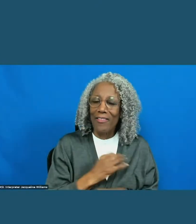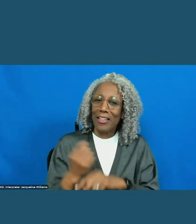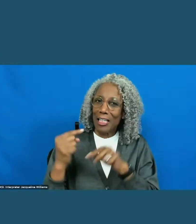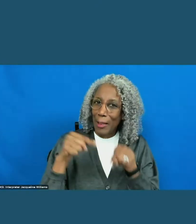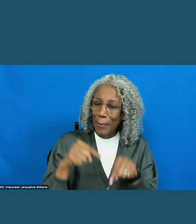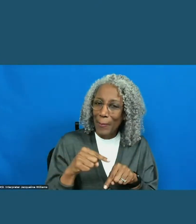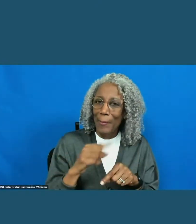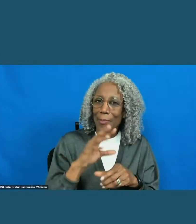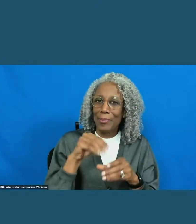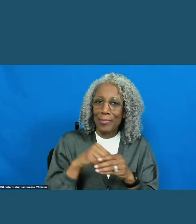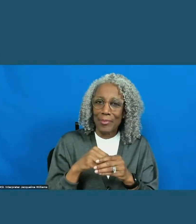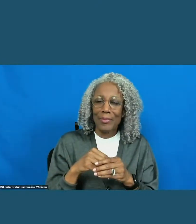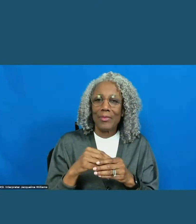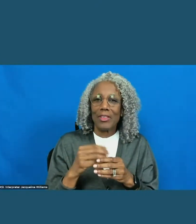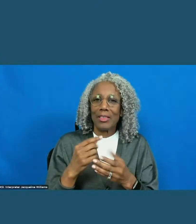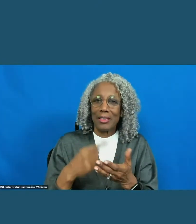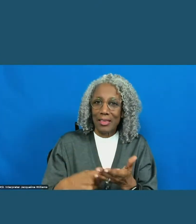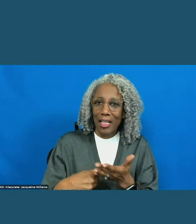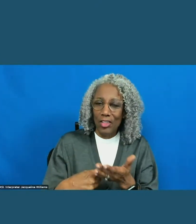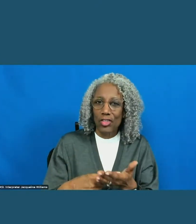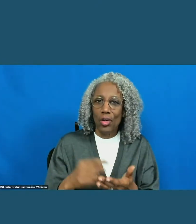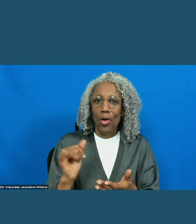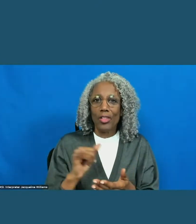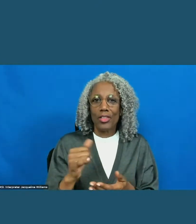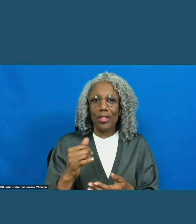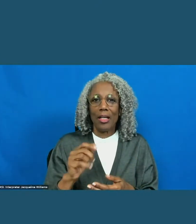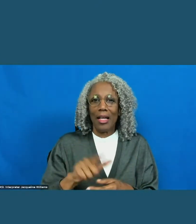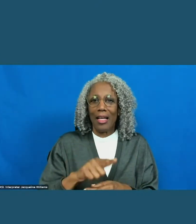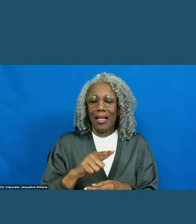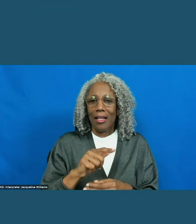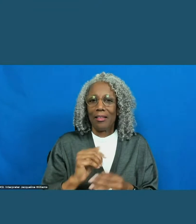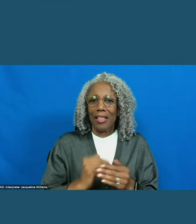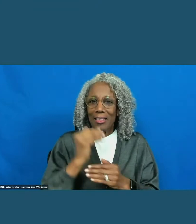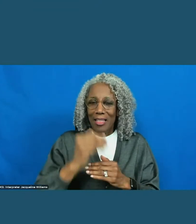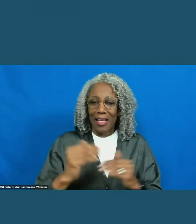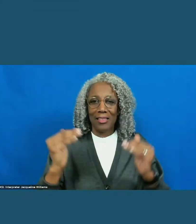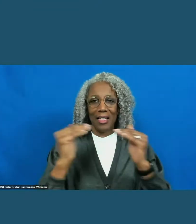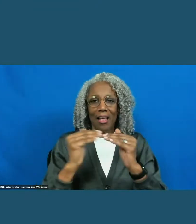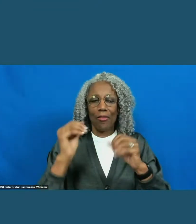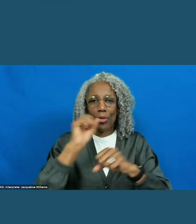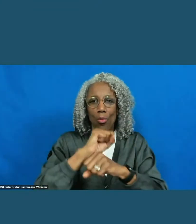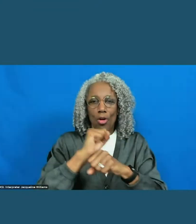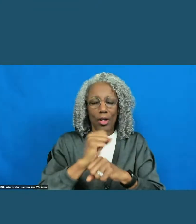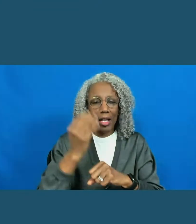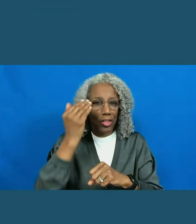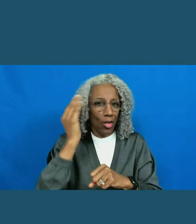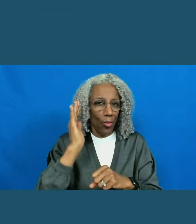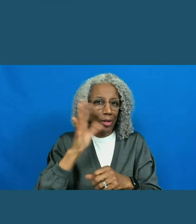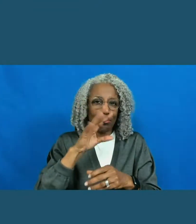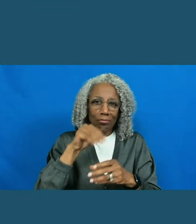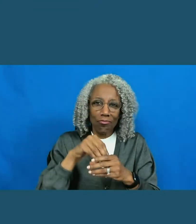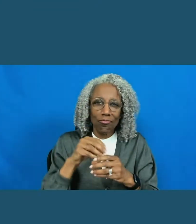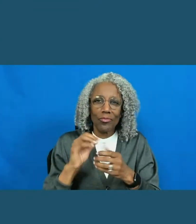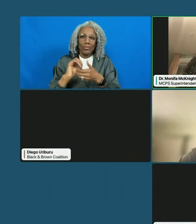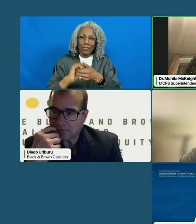that. I thank you so much for the conversation tonight. I'd like to thank the staff for coming on and being part of the